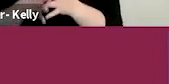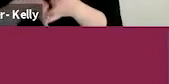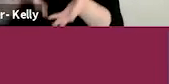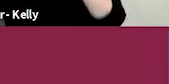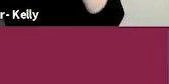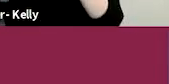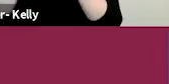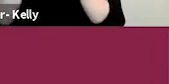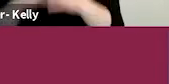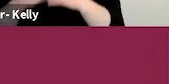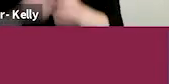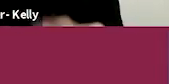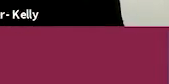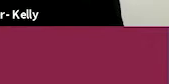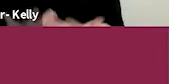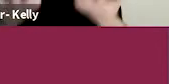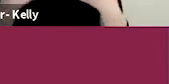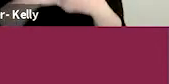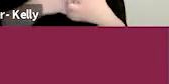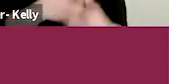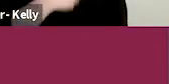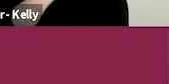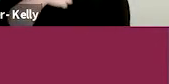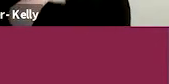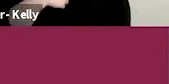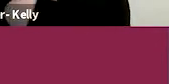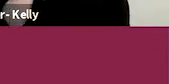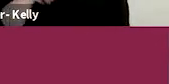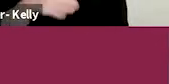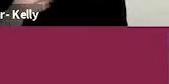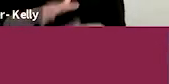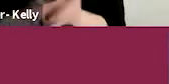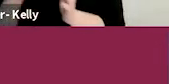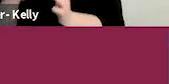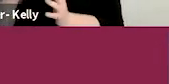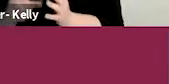the why, the effectiveness of it and how an individual engages in the academic side of